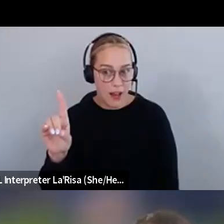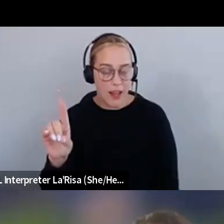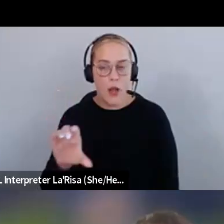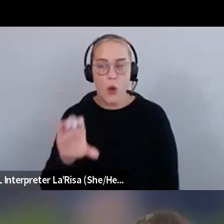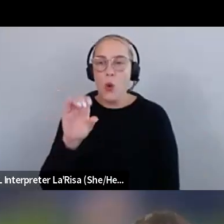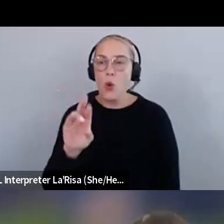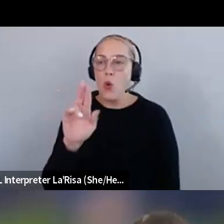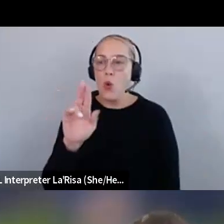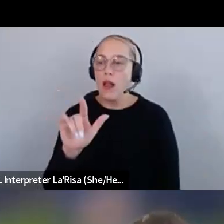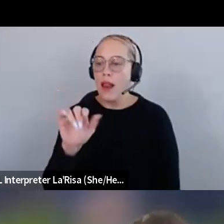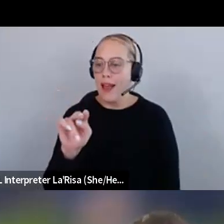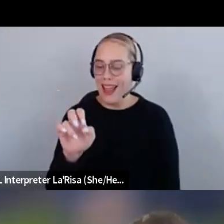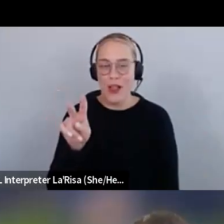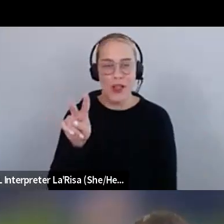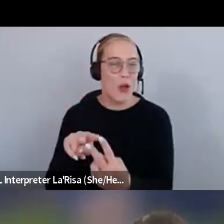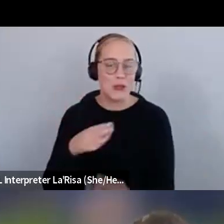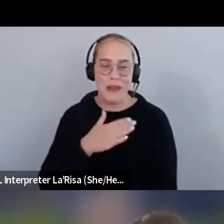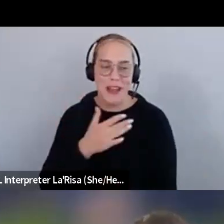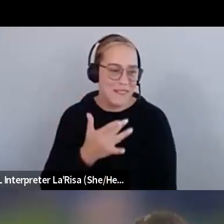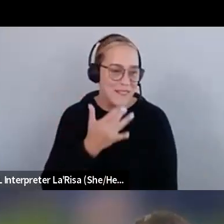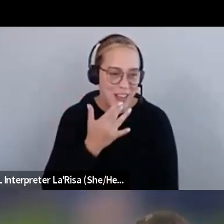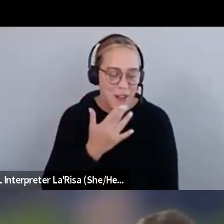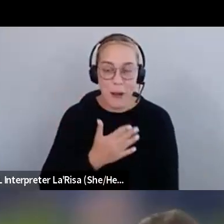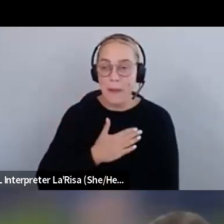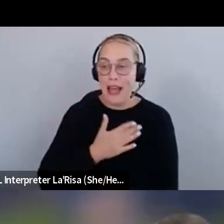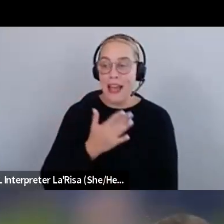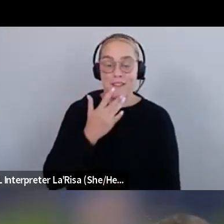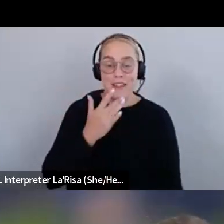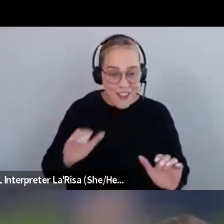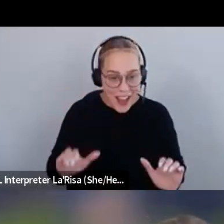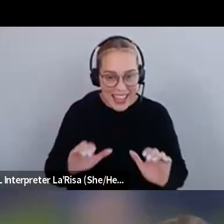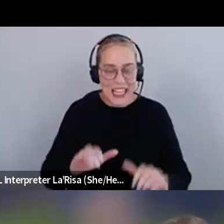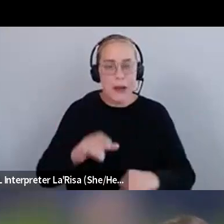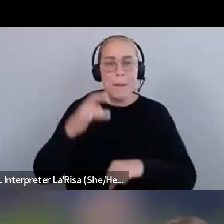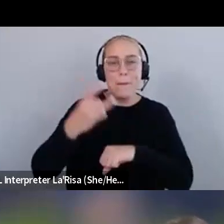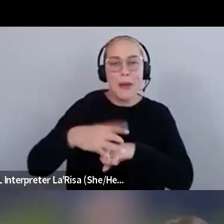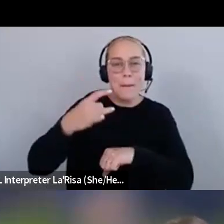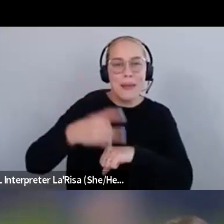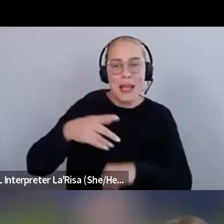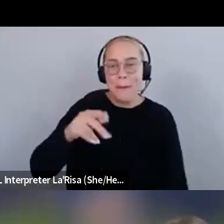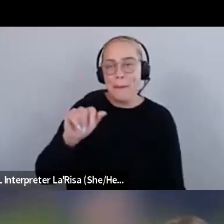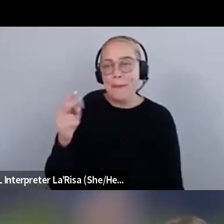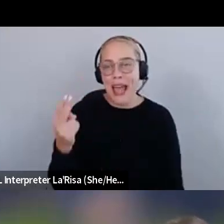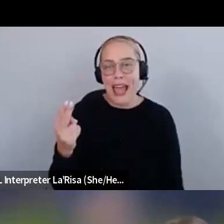around Halloween is anything Tim Burton especially Sweeney Todd or or line.